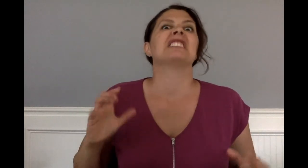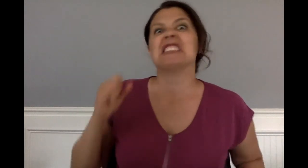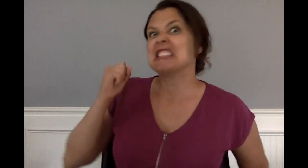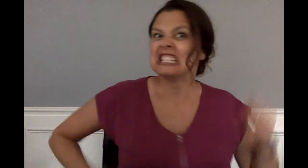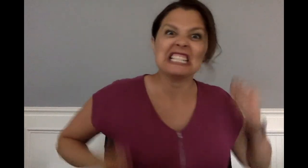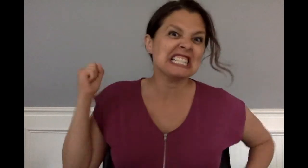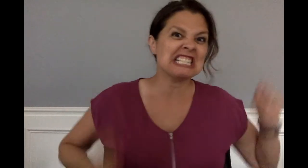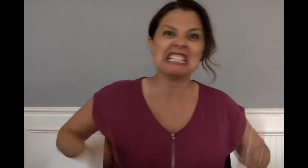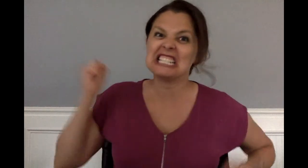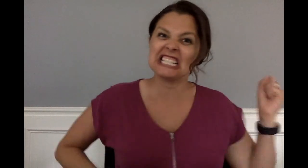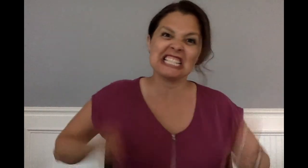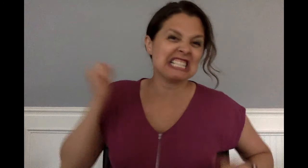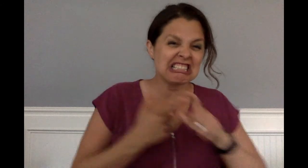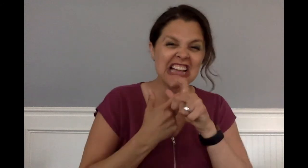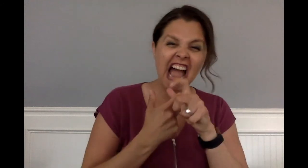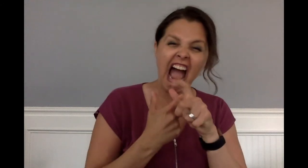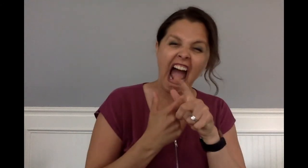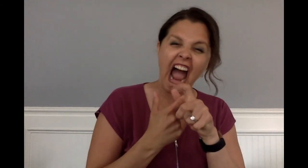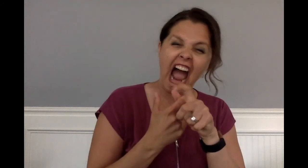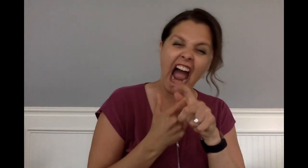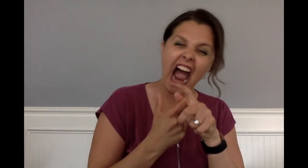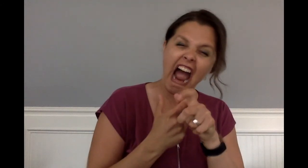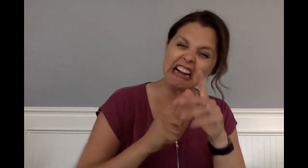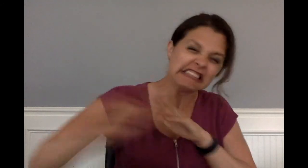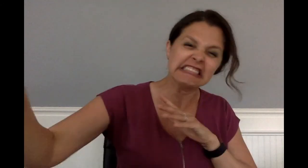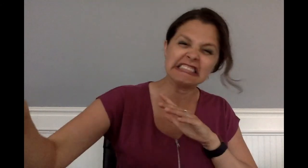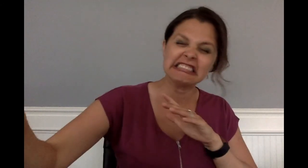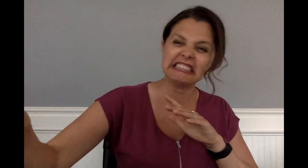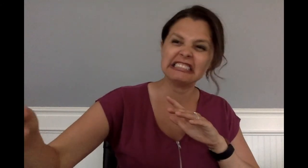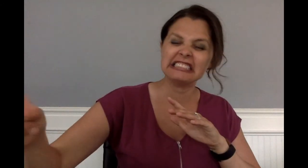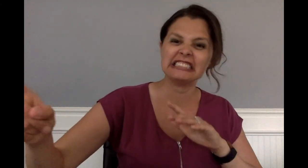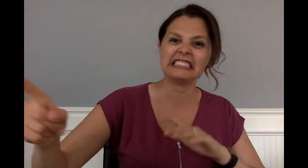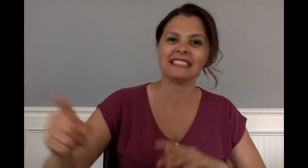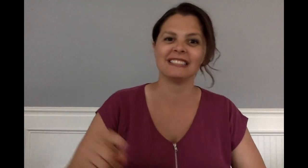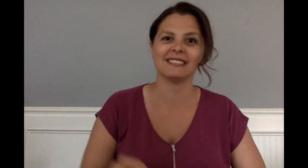Charlie ran.